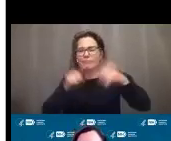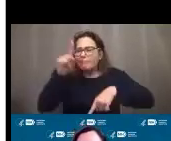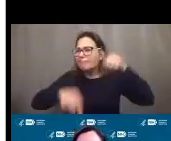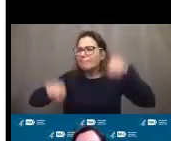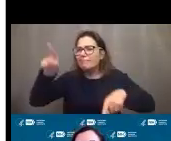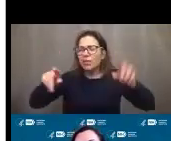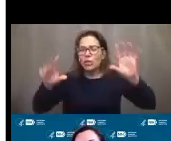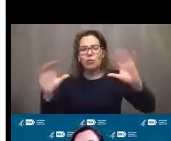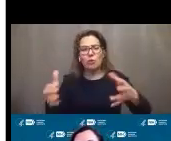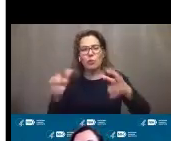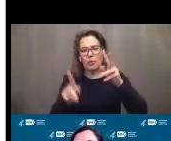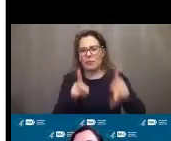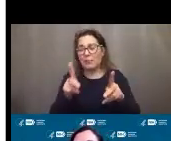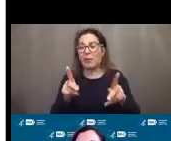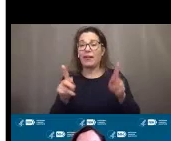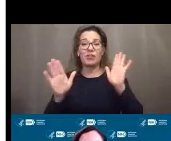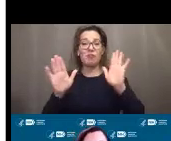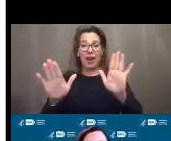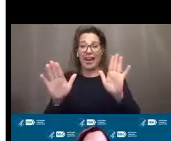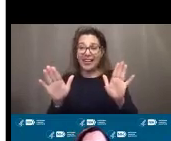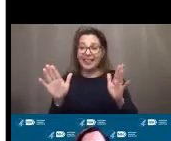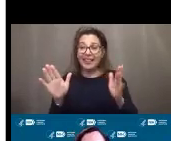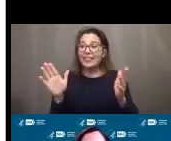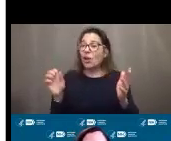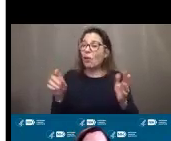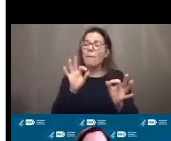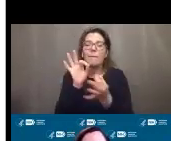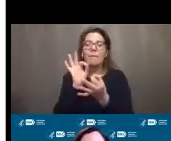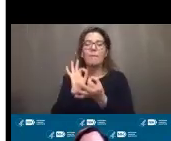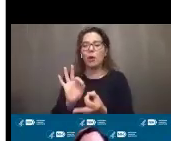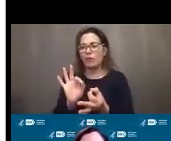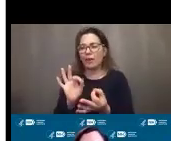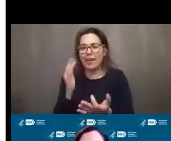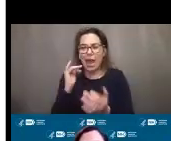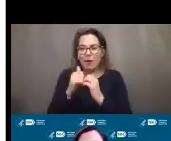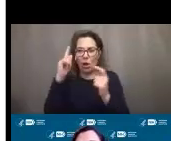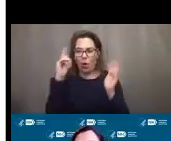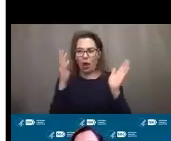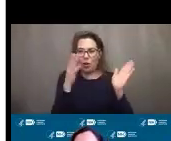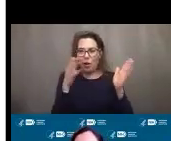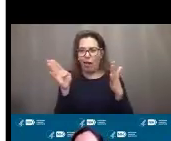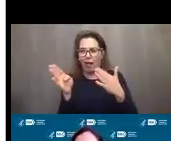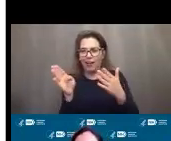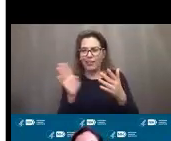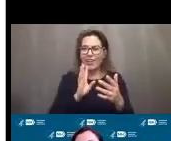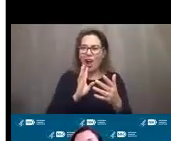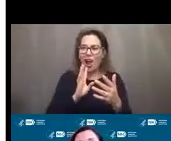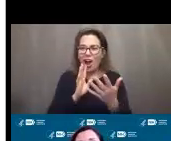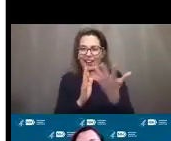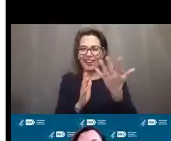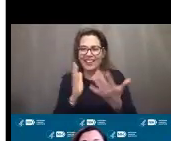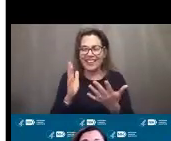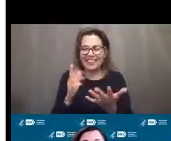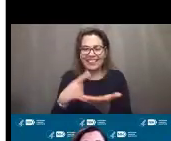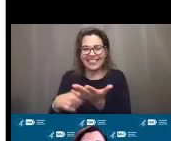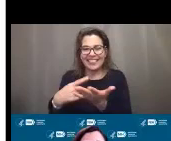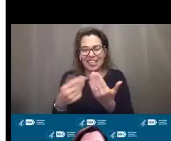So we'll give a moment for that as I go to the next slide, and then I'll touch base and get back with you when we have the results for that,